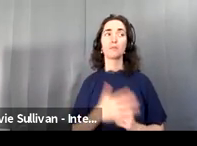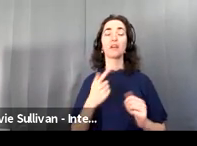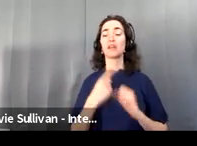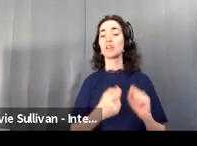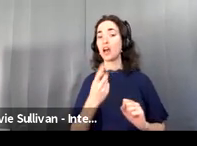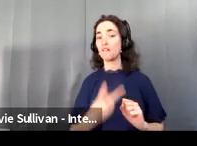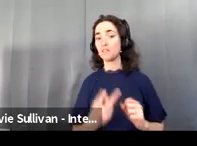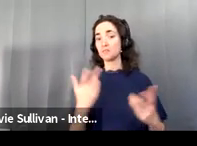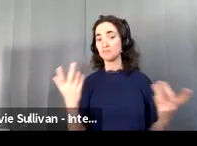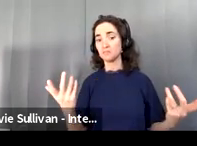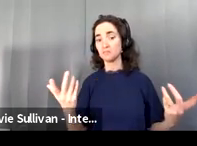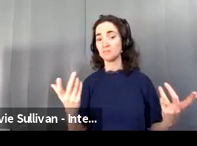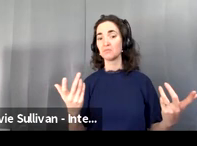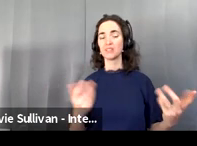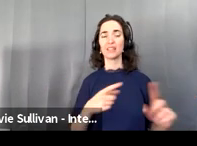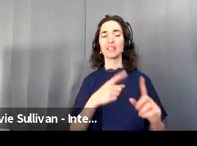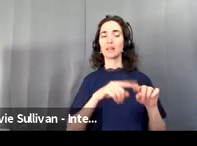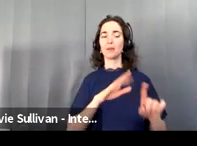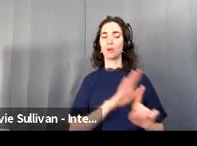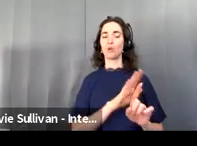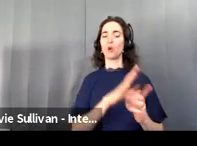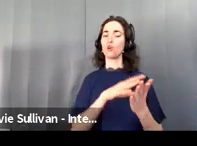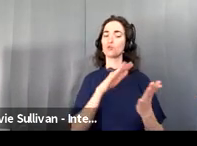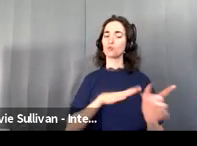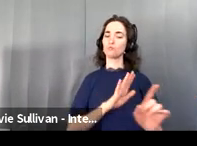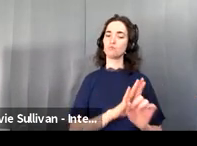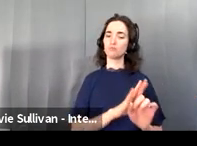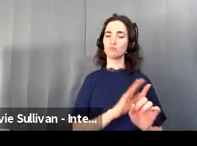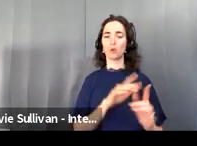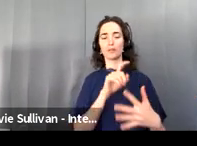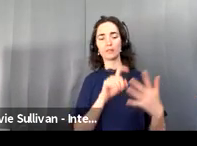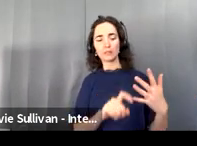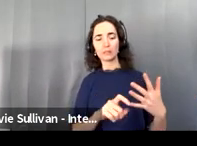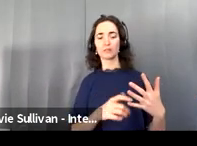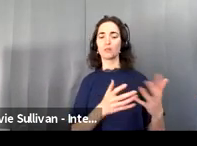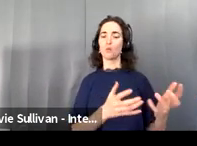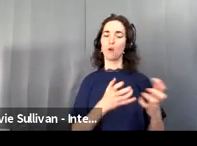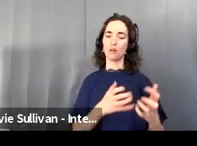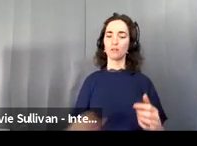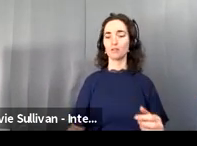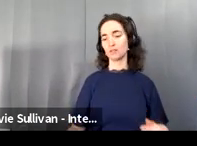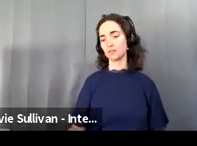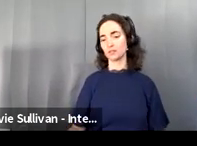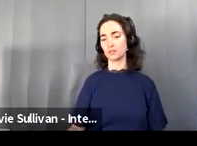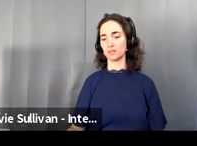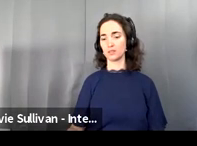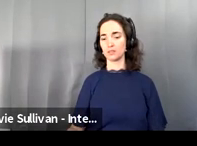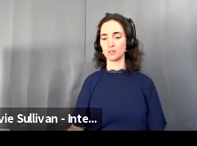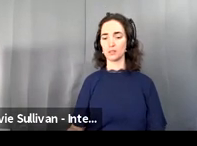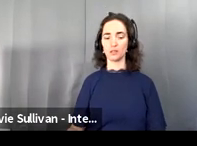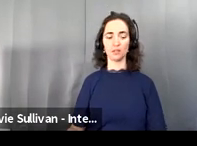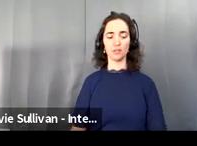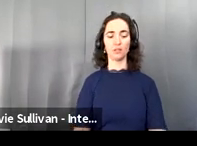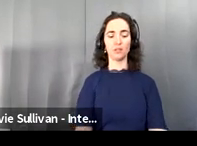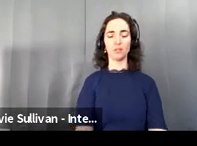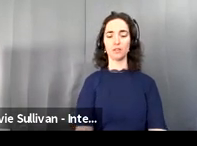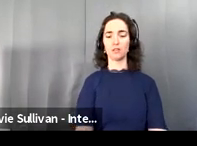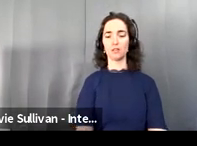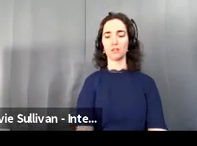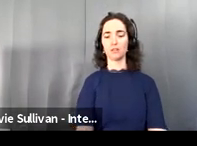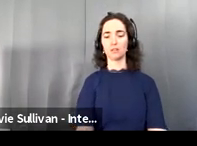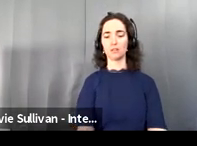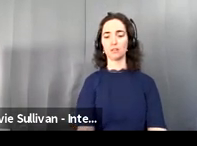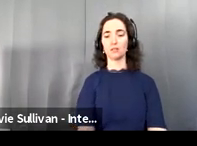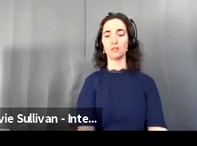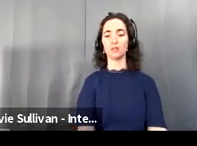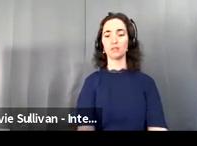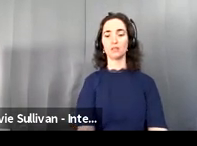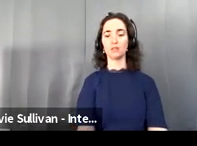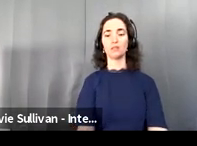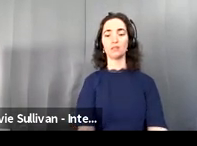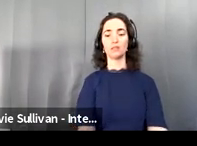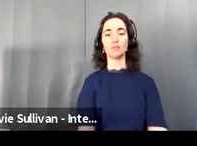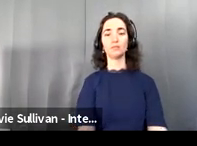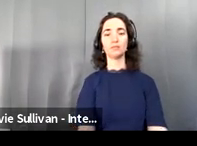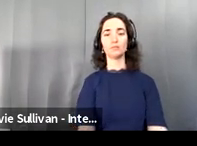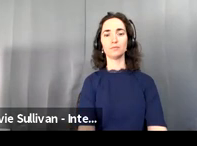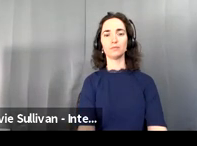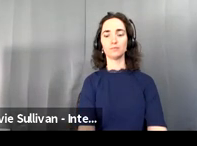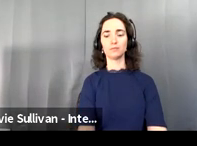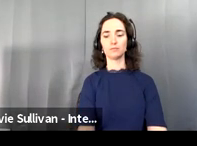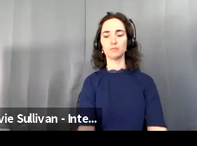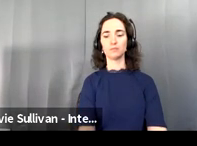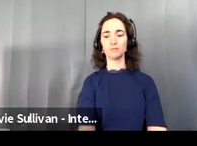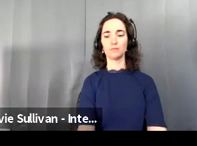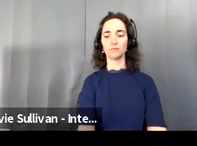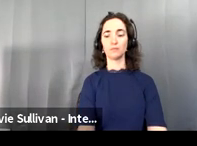It just really depends on that student. And what that students needs are and what that students interests are. So just remember that it's not a document where there's just one size fits all.